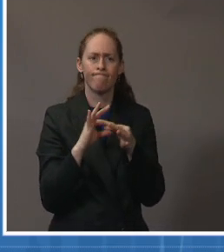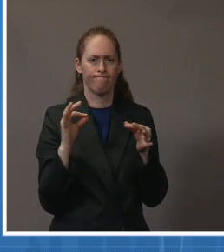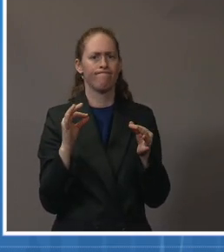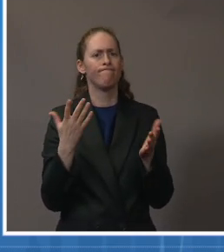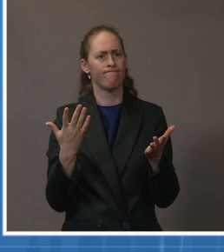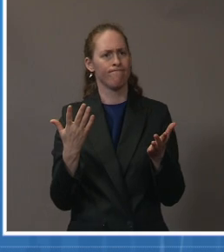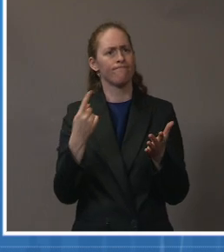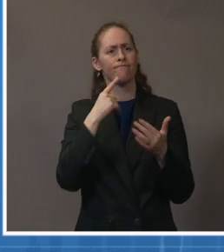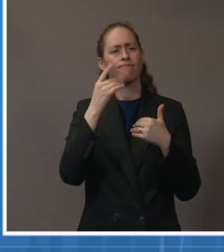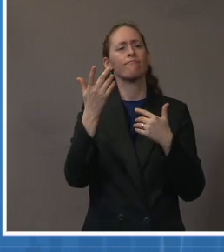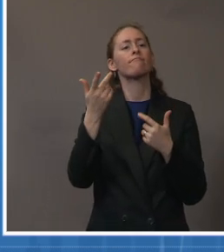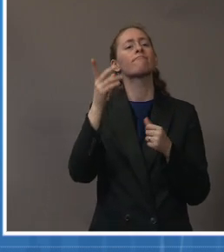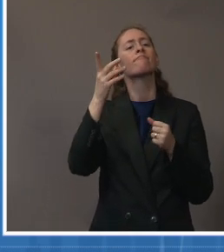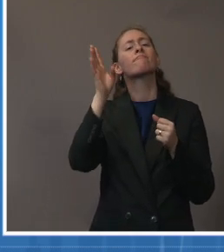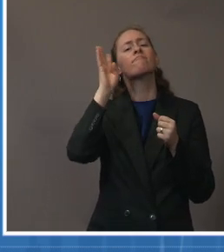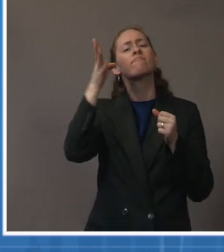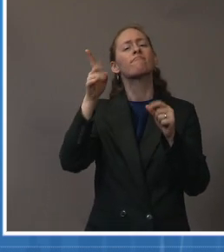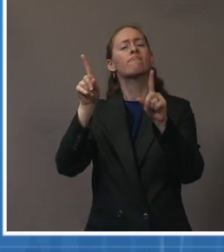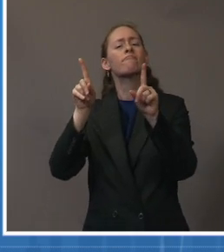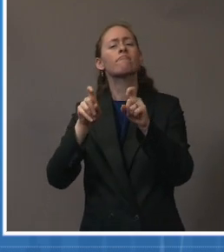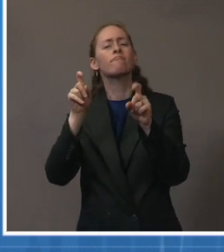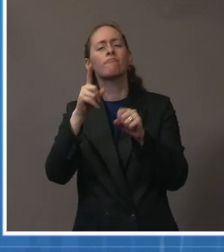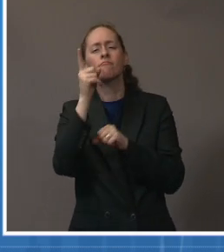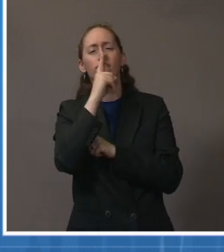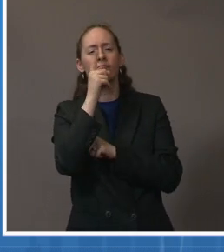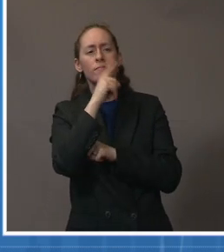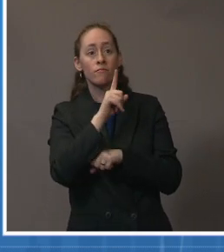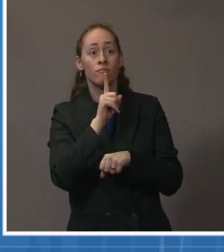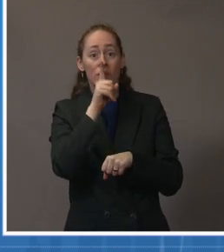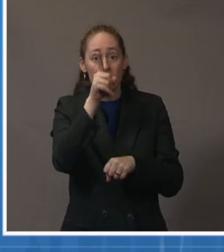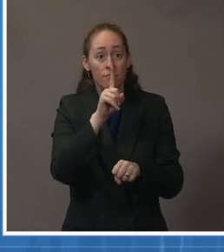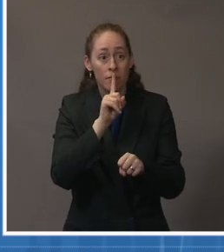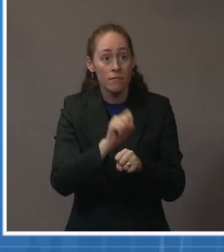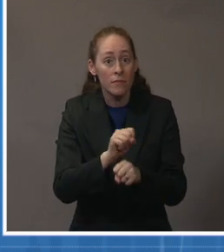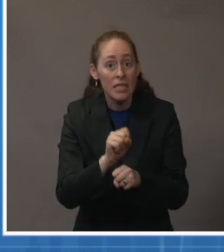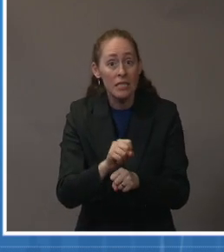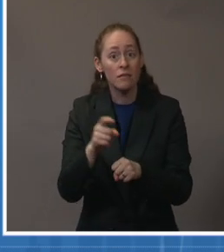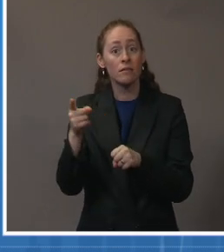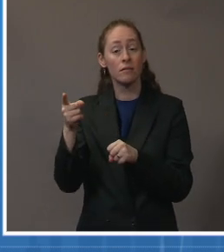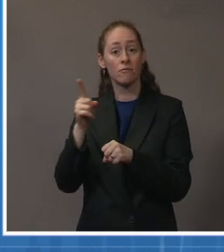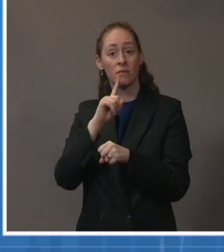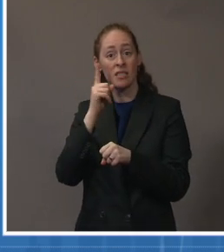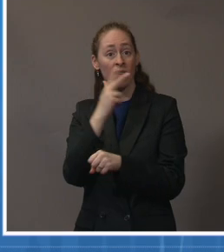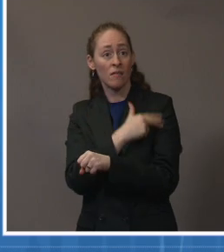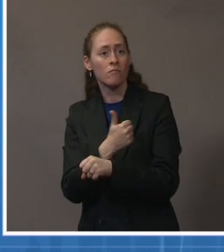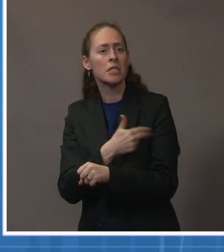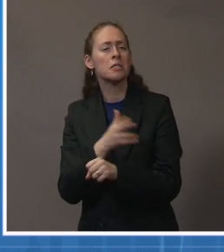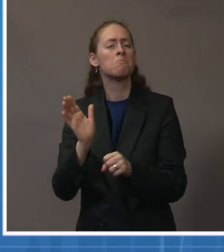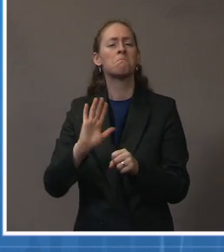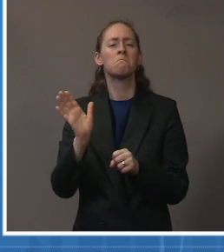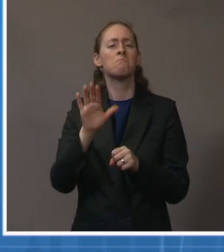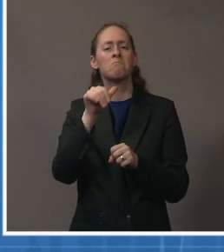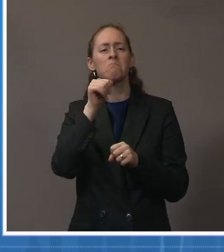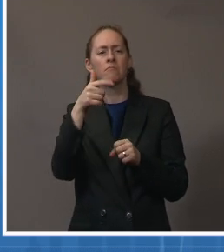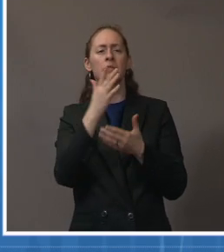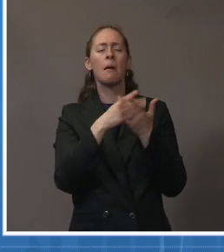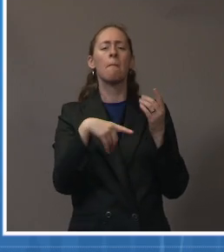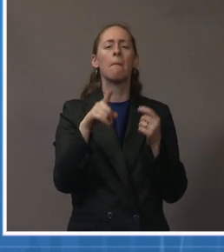three trial of non-hospitalized patients with mild to moderate COVID-19 who are at high risk